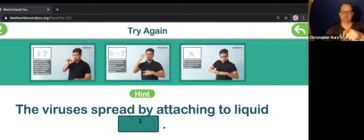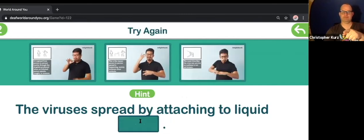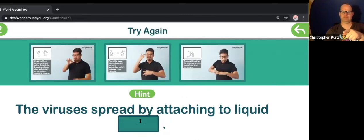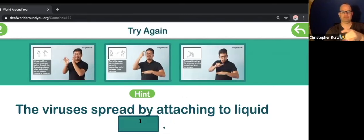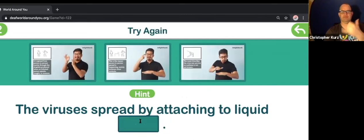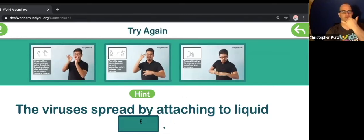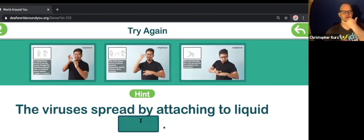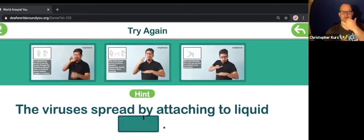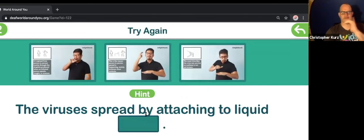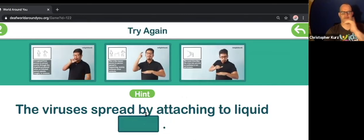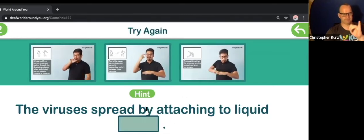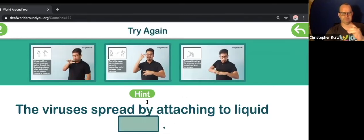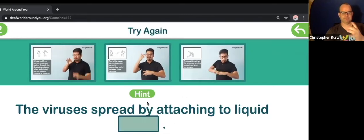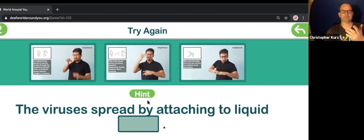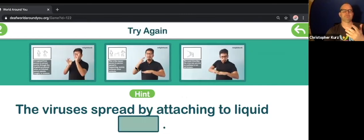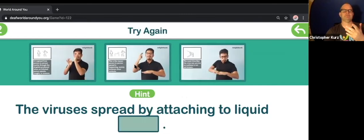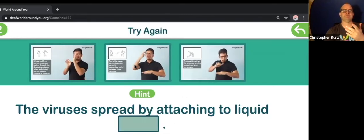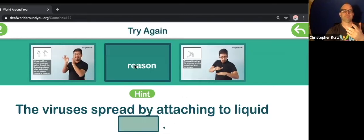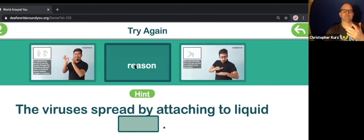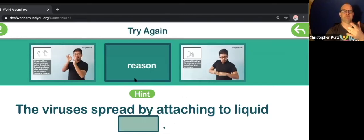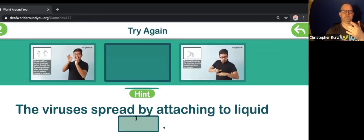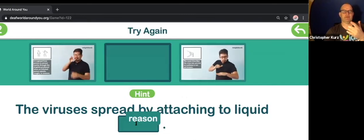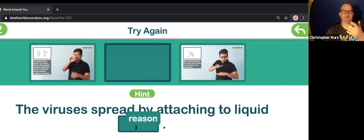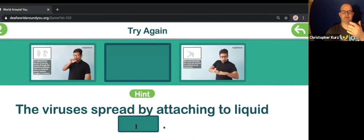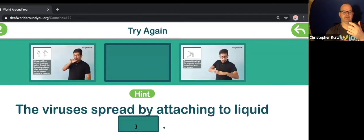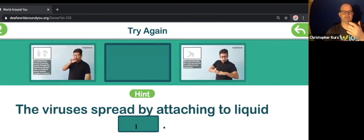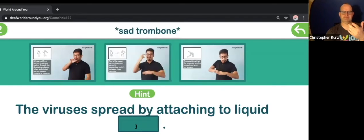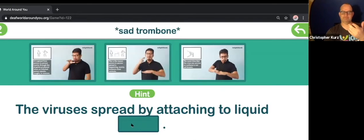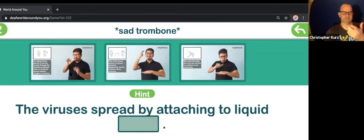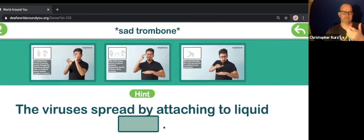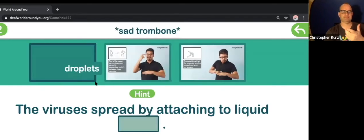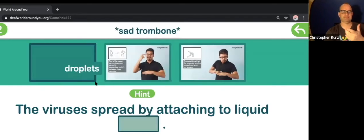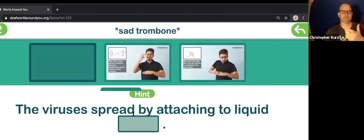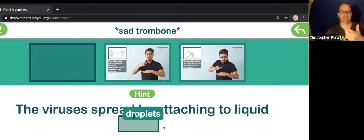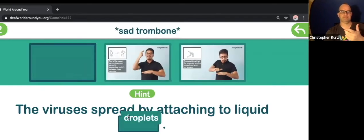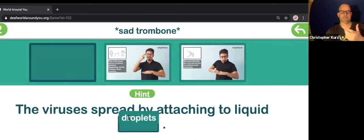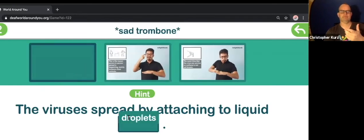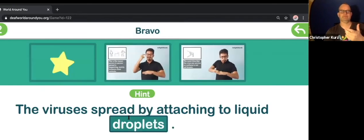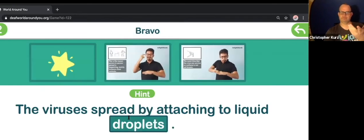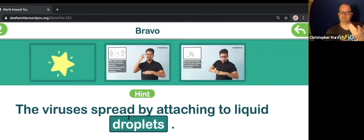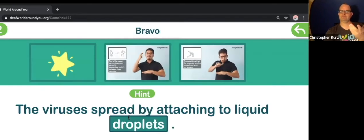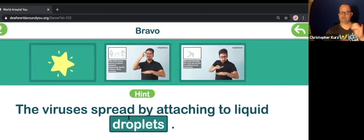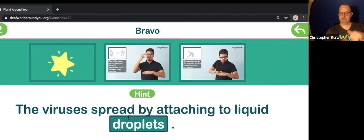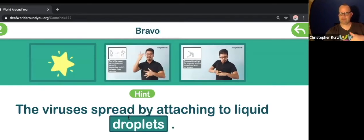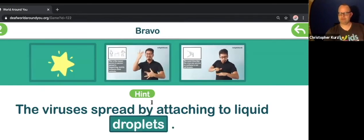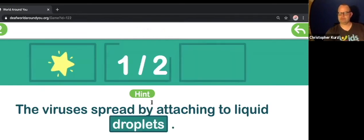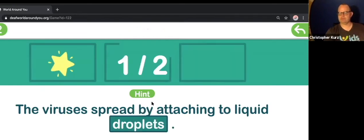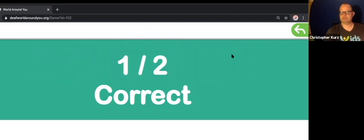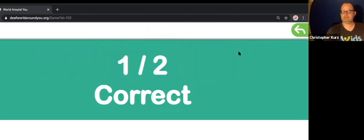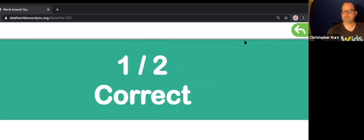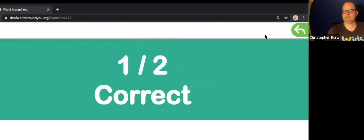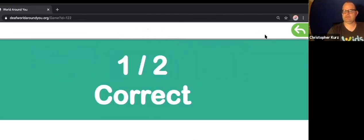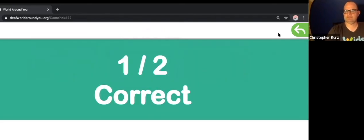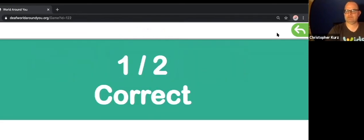select an incorrect option just so that you can see what happens,